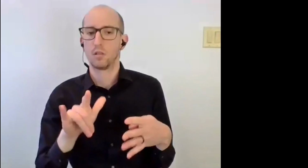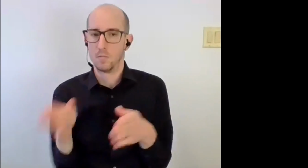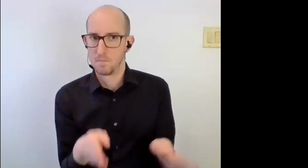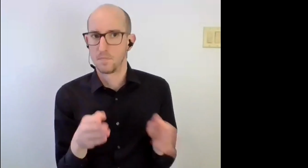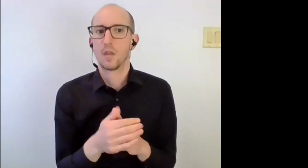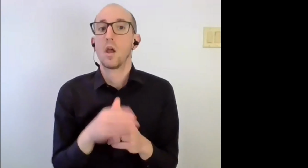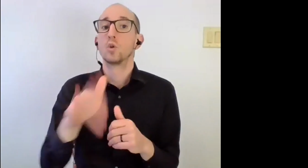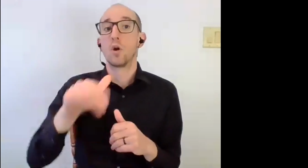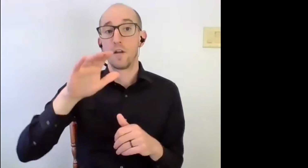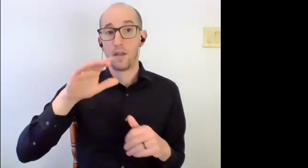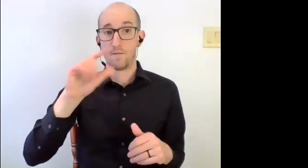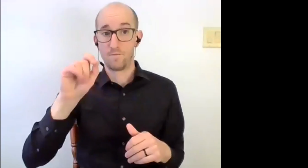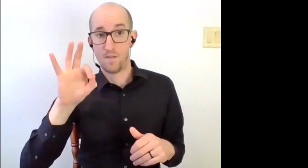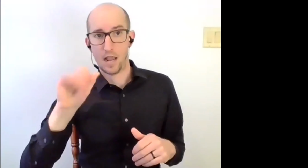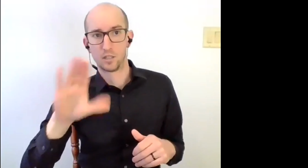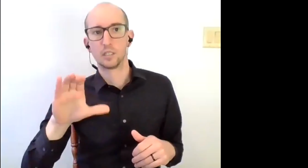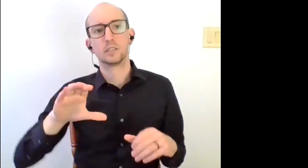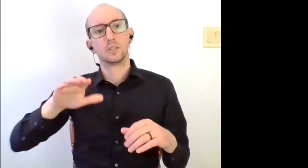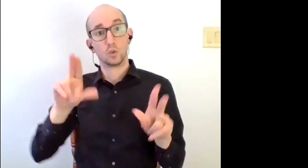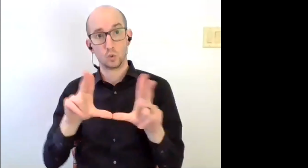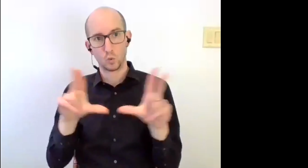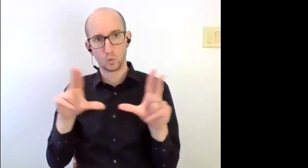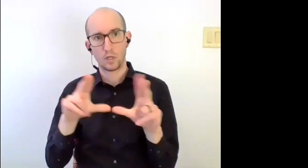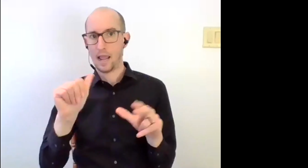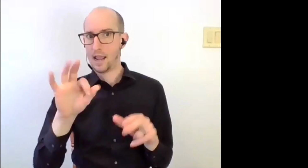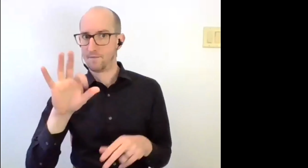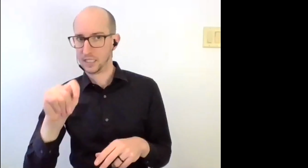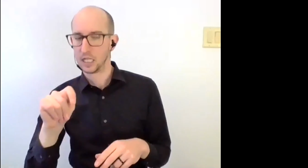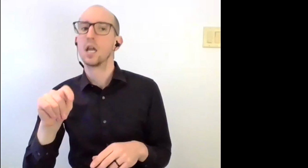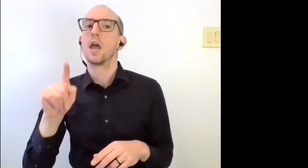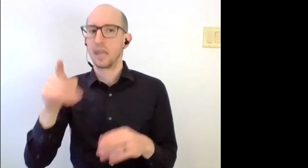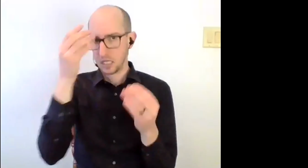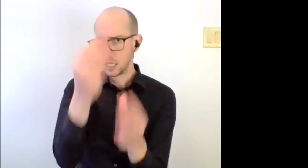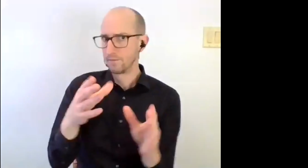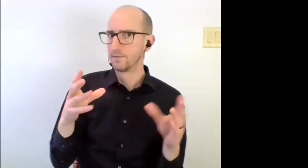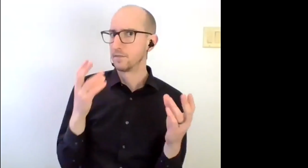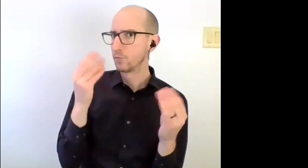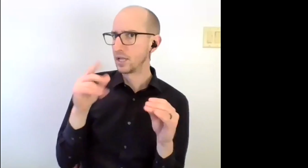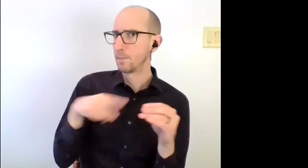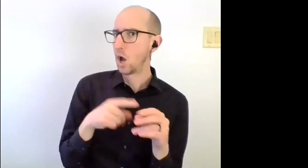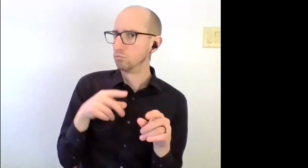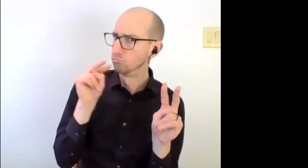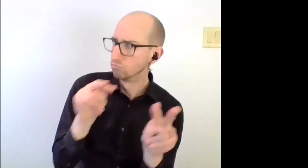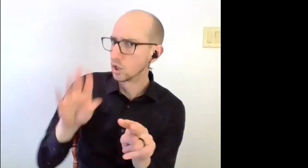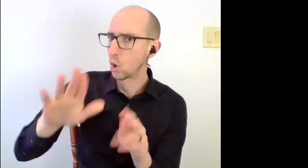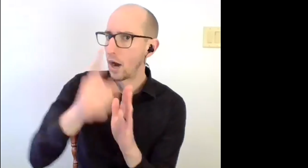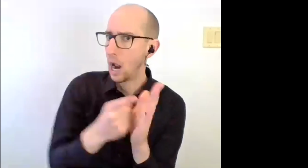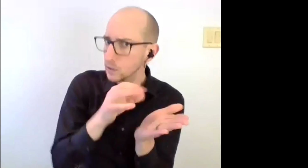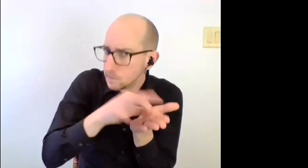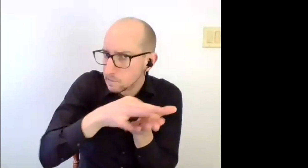changes. Your faculty collective bargaining union I believe sent you